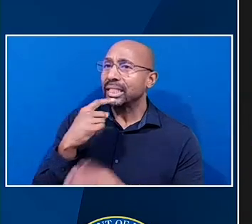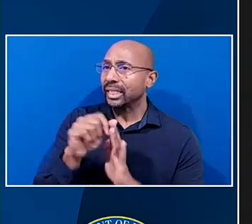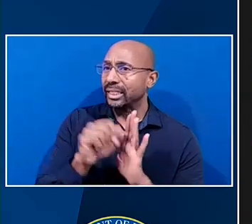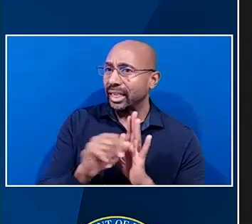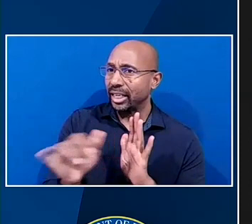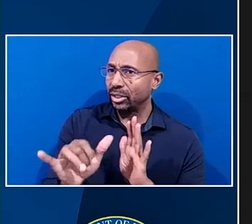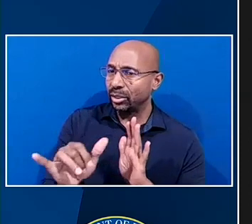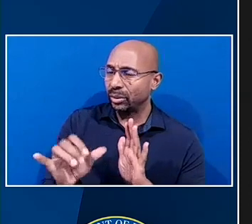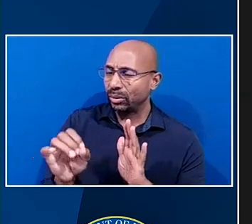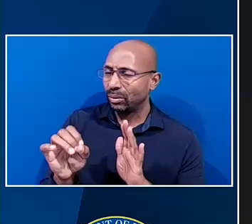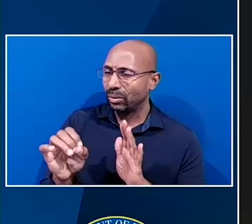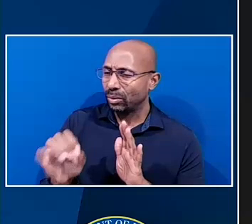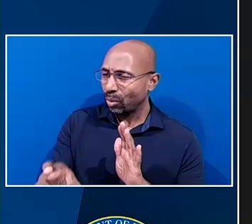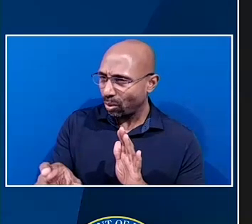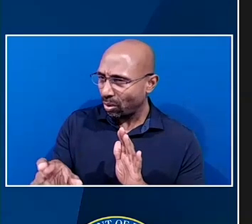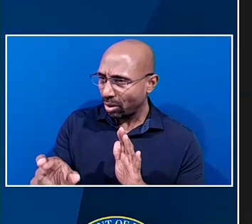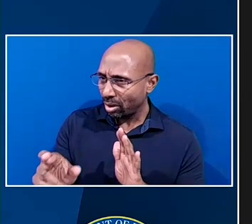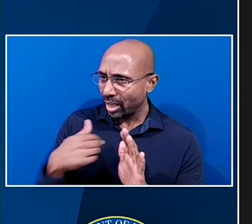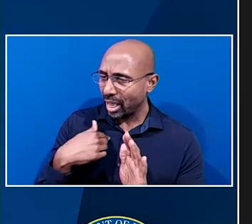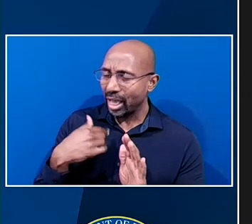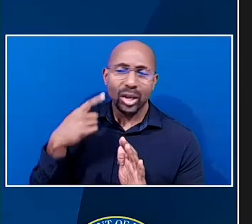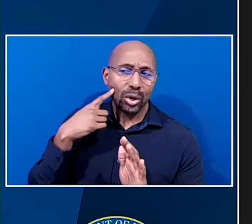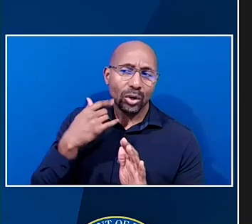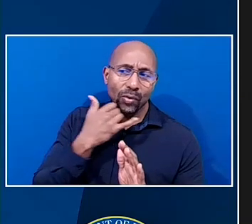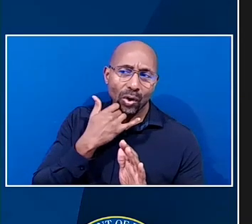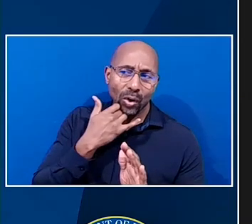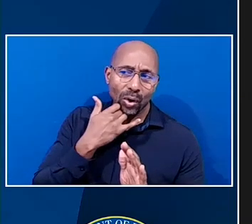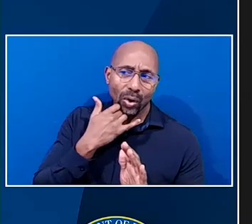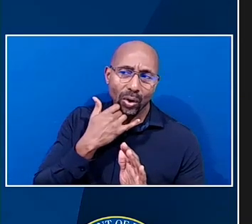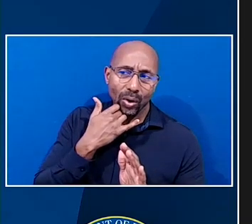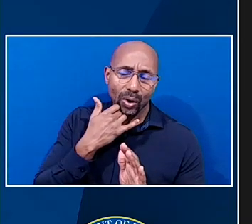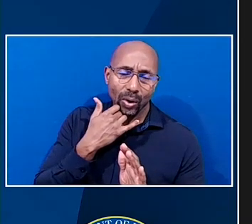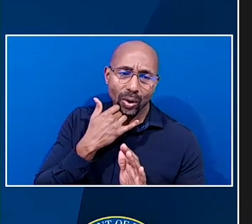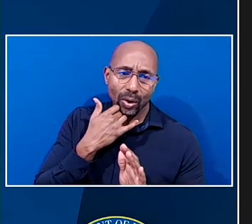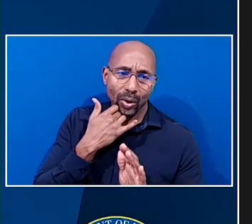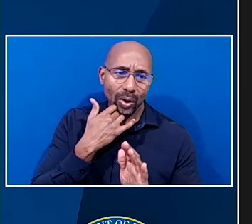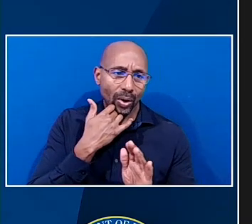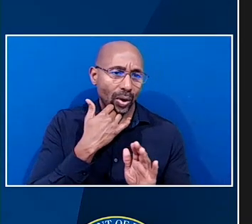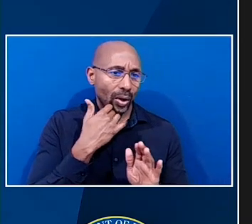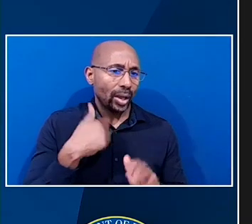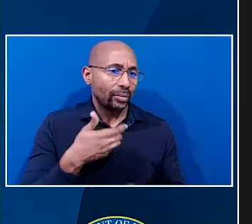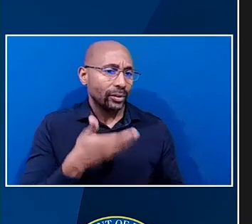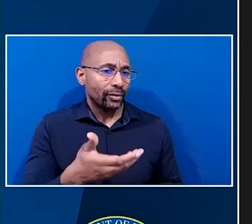But I just wanted to clarify. I was inviting the state regulators.